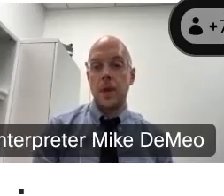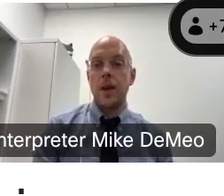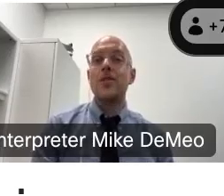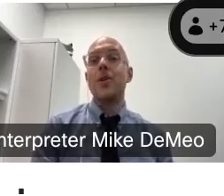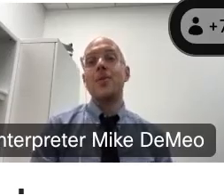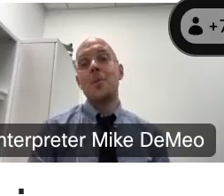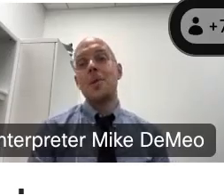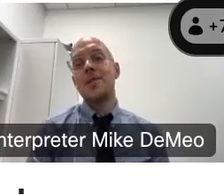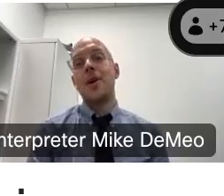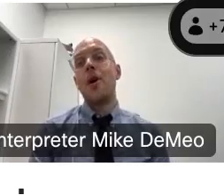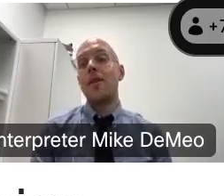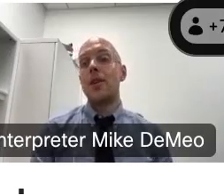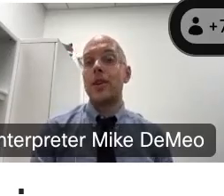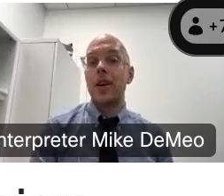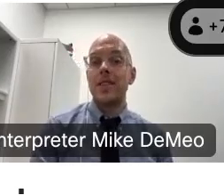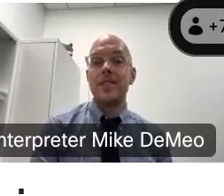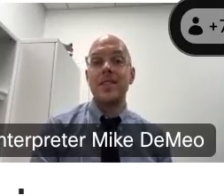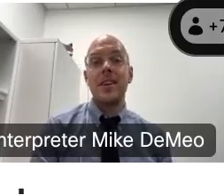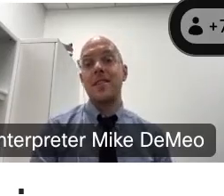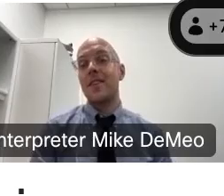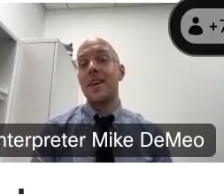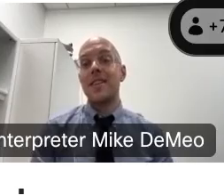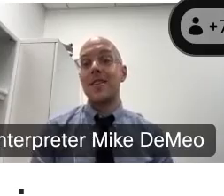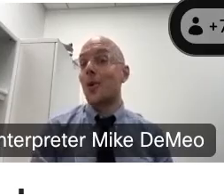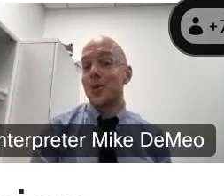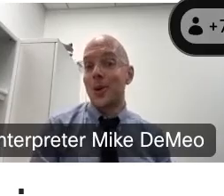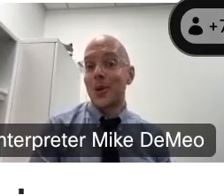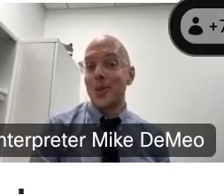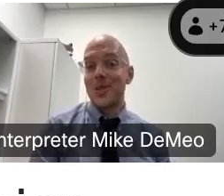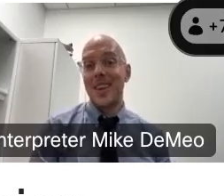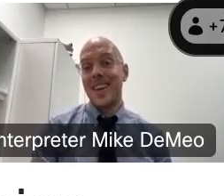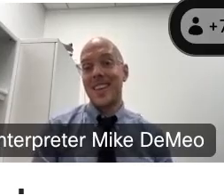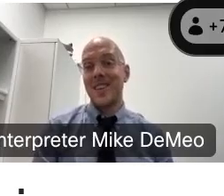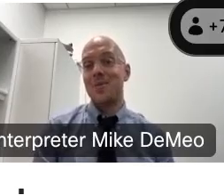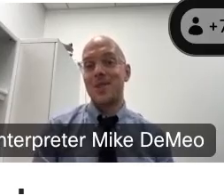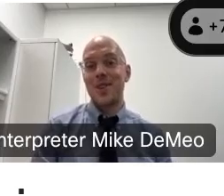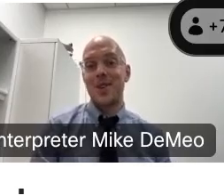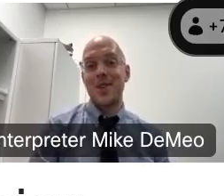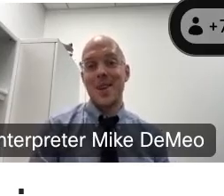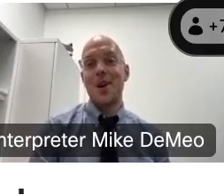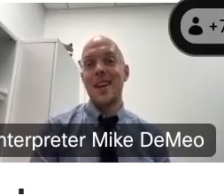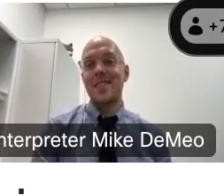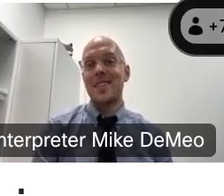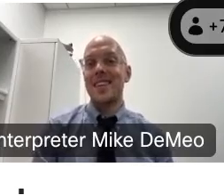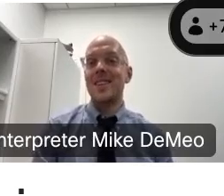So that means all of the reruns of, The Golden Girls, that have been shown and broadcast on TV